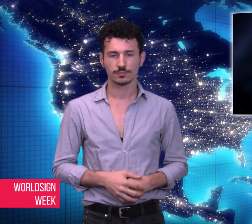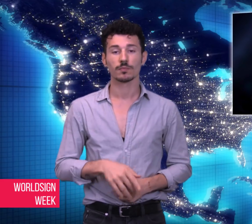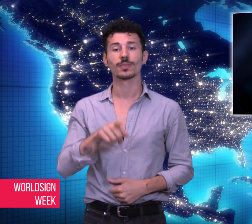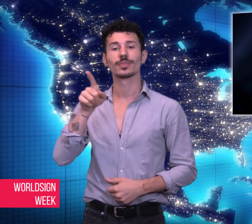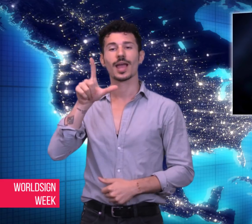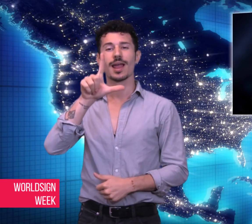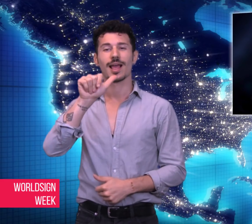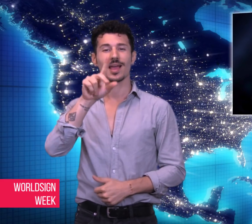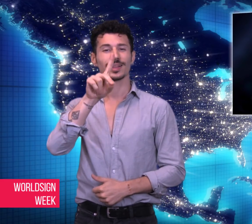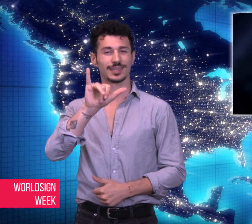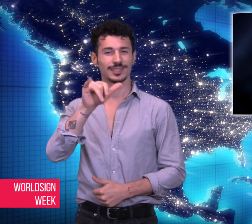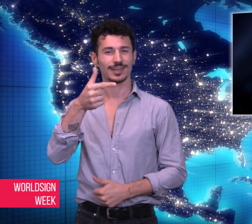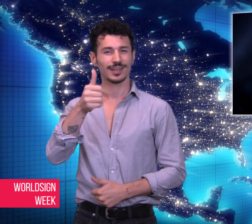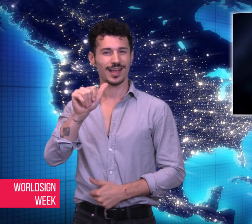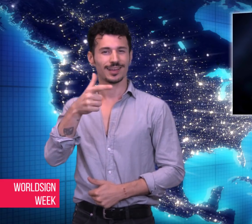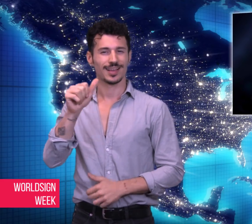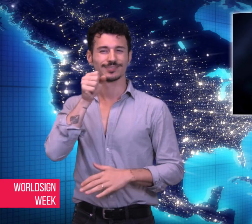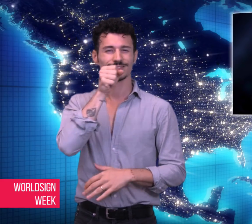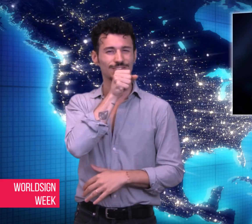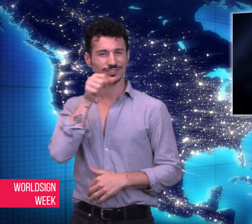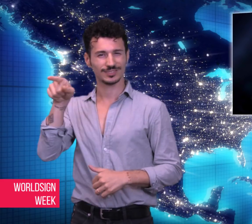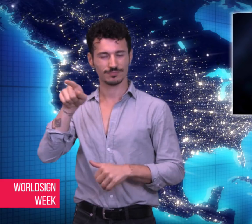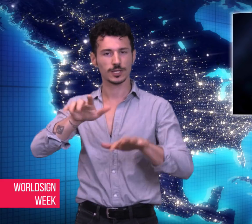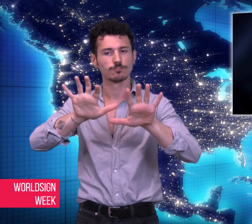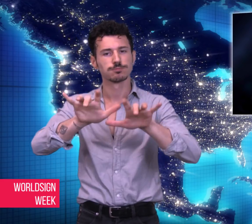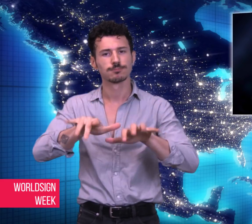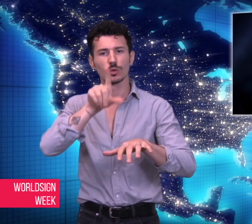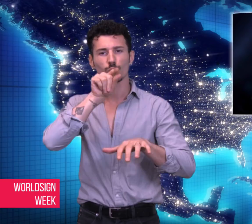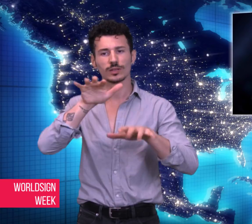a suicide. She later apologized for